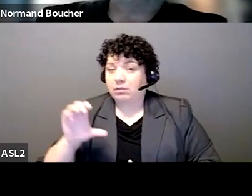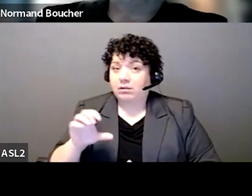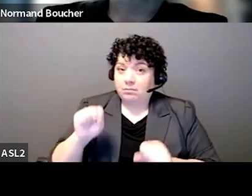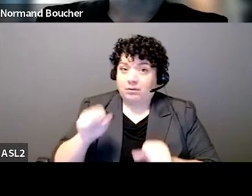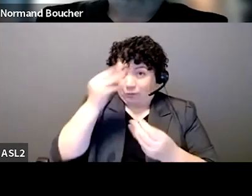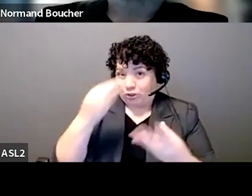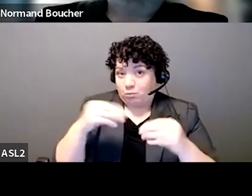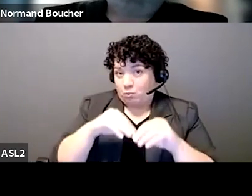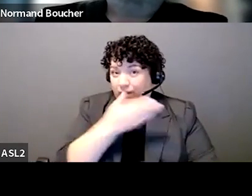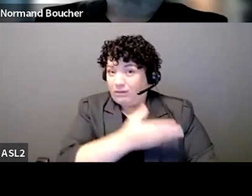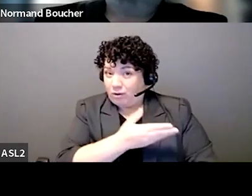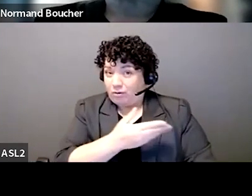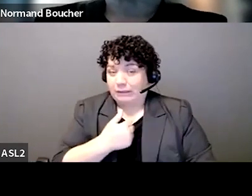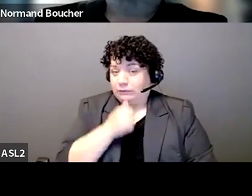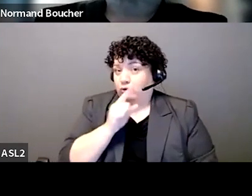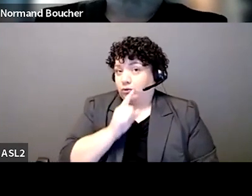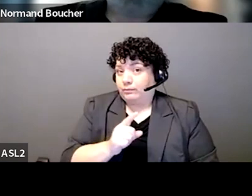thank you Alexis Steve does that answer your question